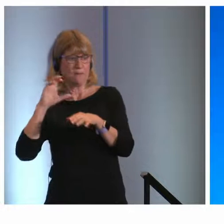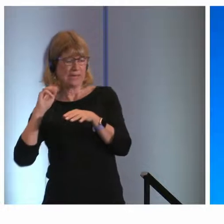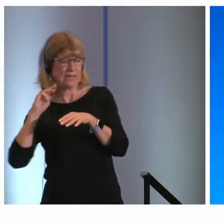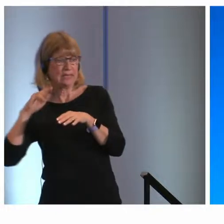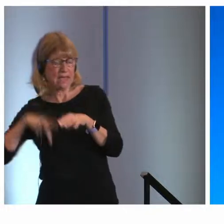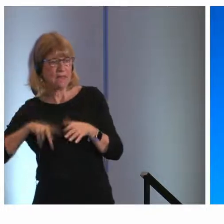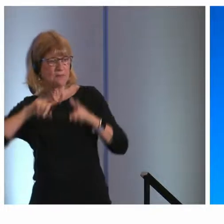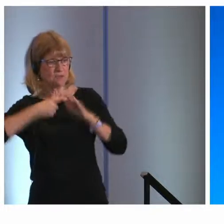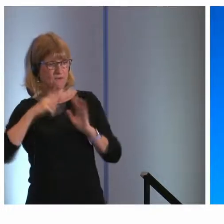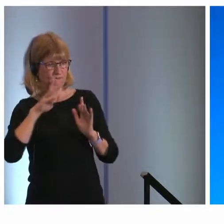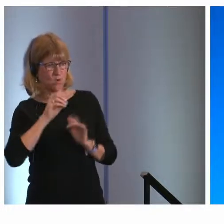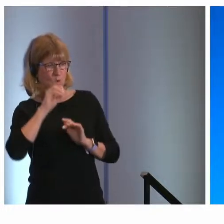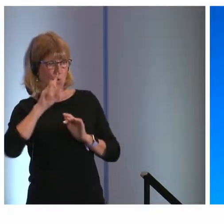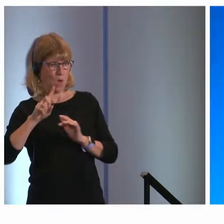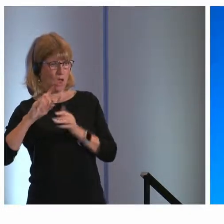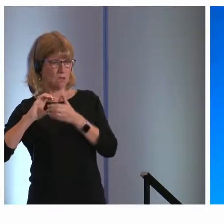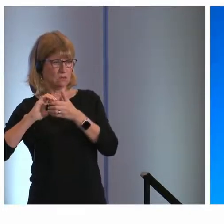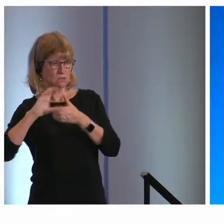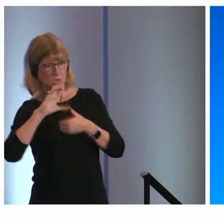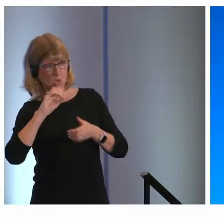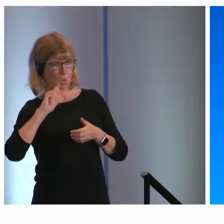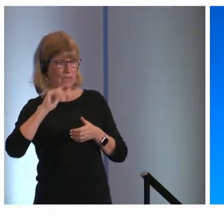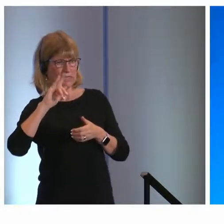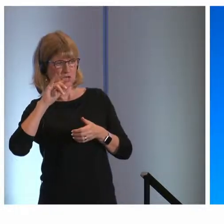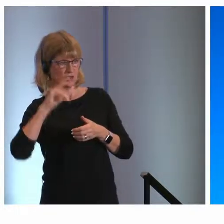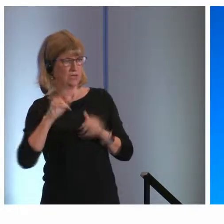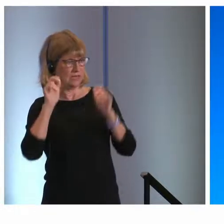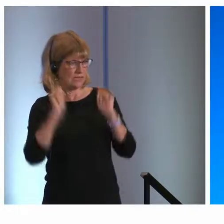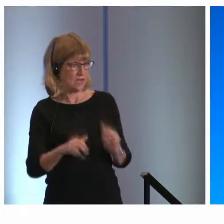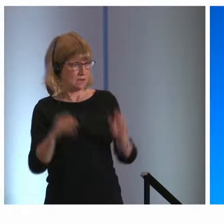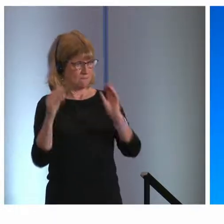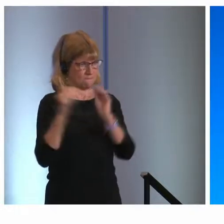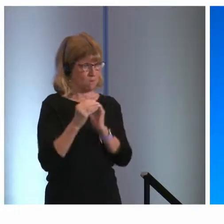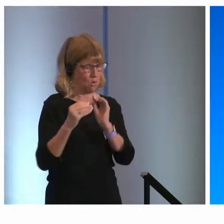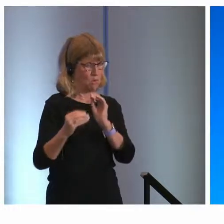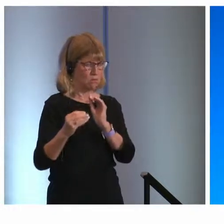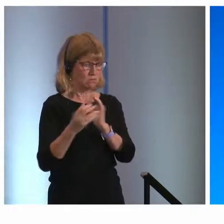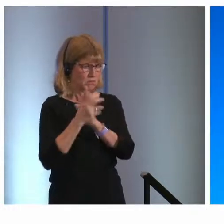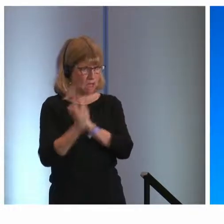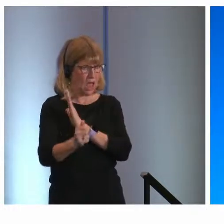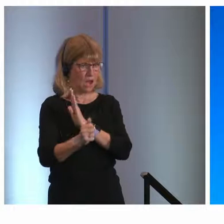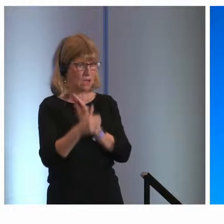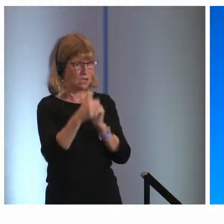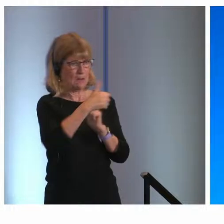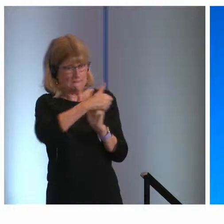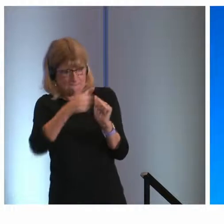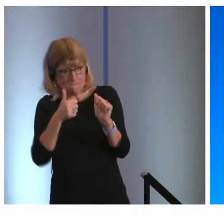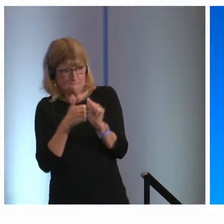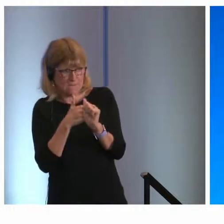intersectional film maker, she and Jim luBrecht who the